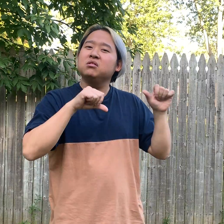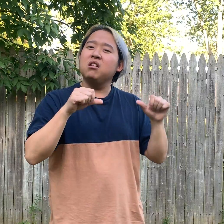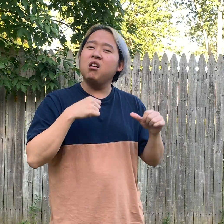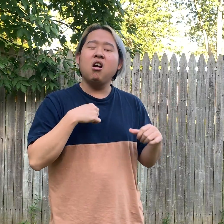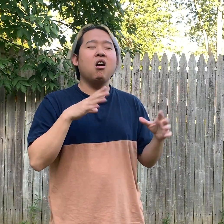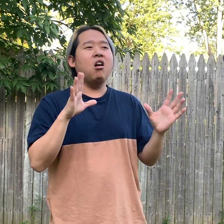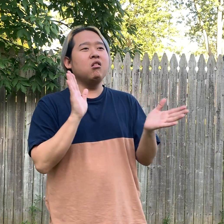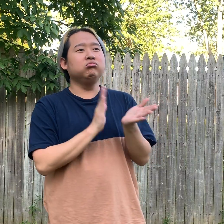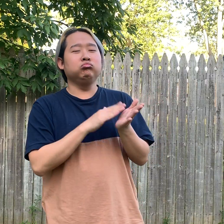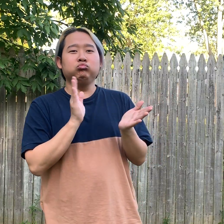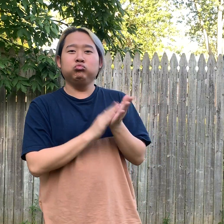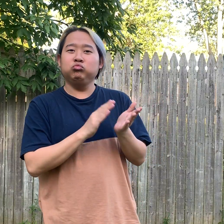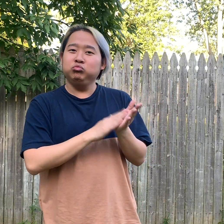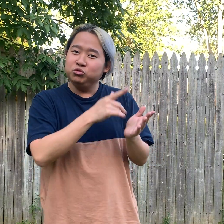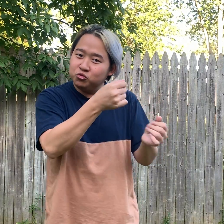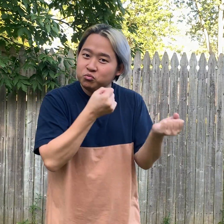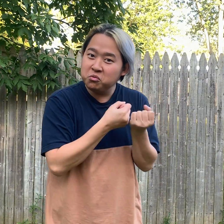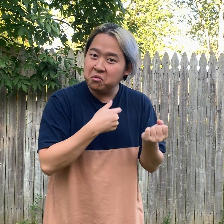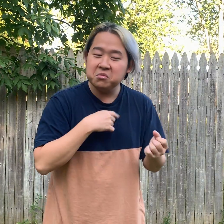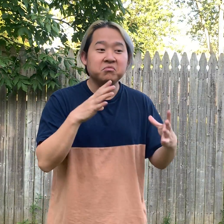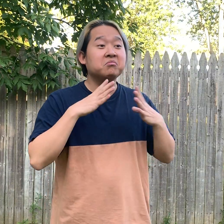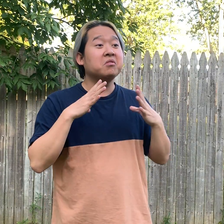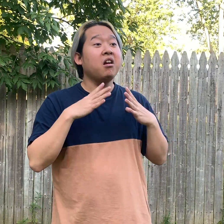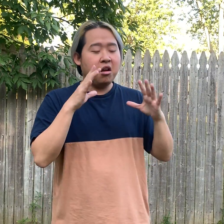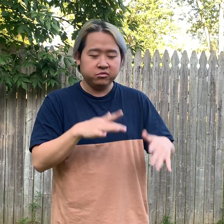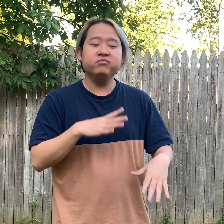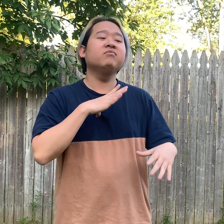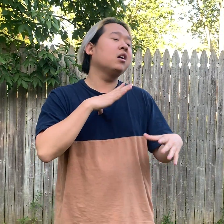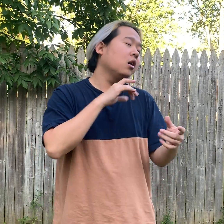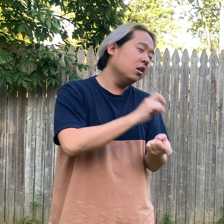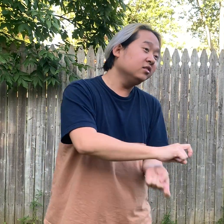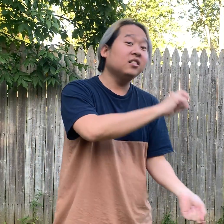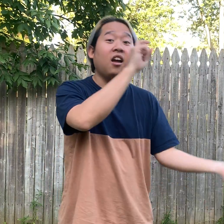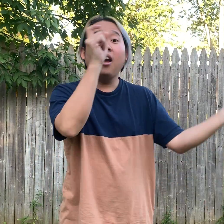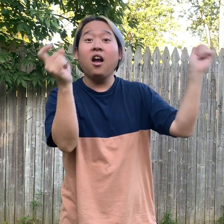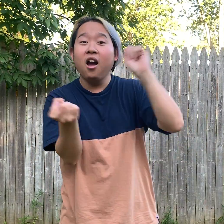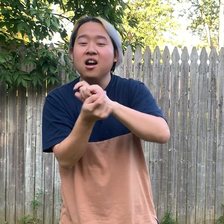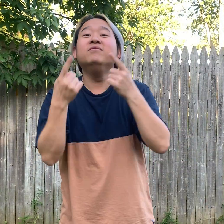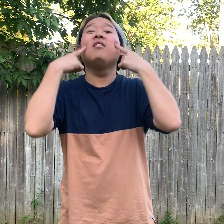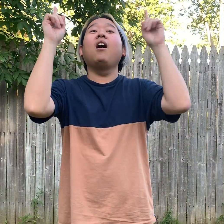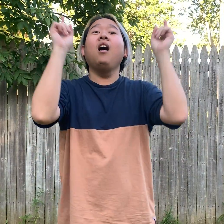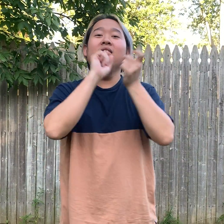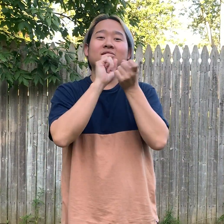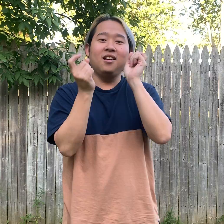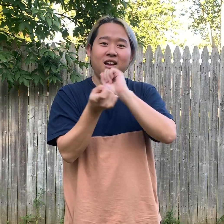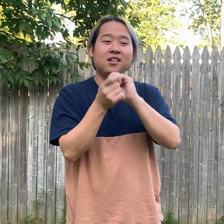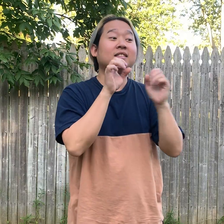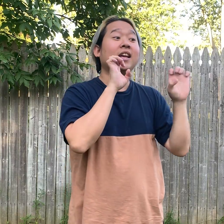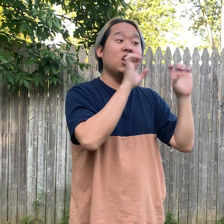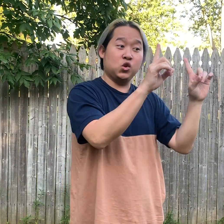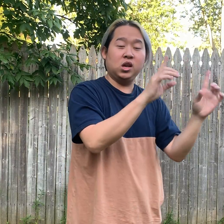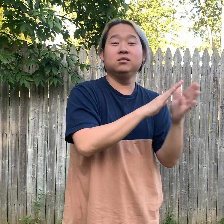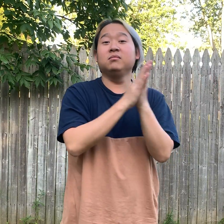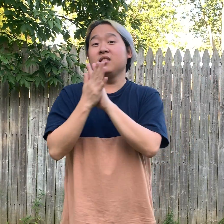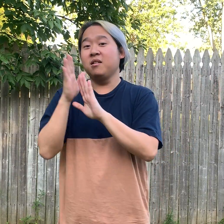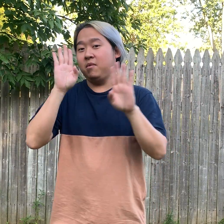I must give the chair of the science department credit for believing in me. So, ultimately, I was given the go-ahead to change my major